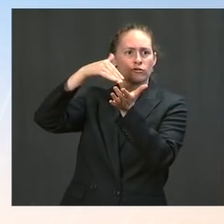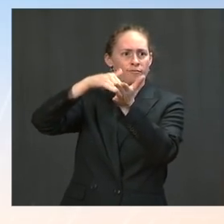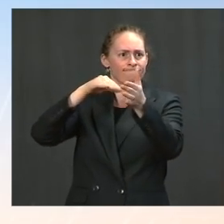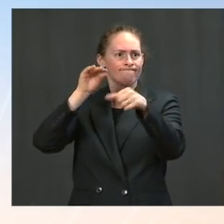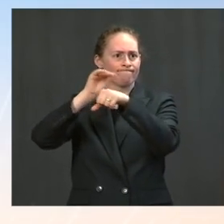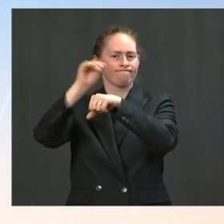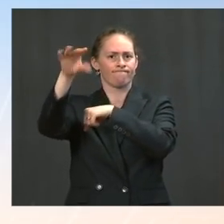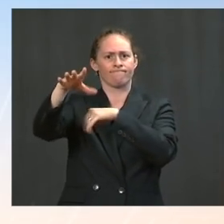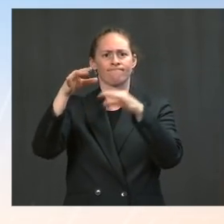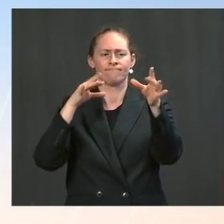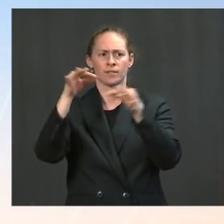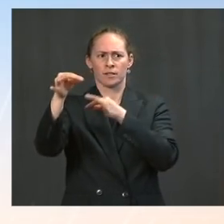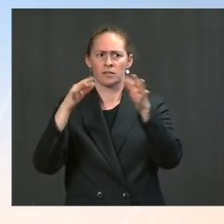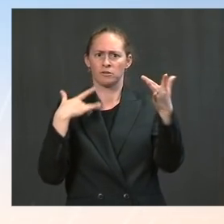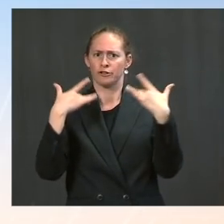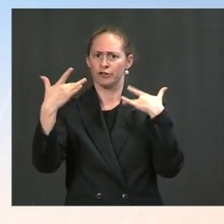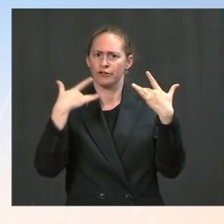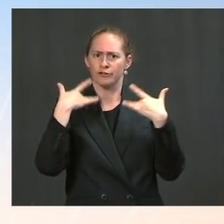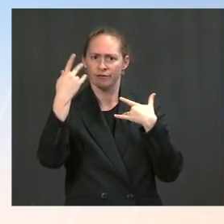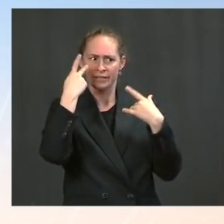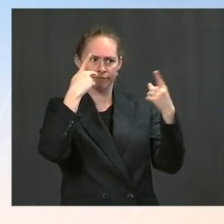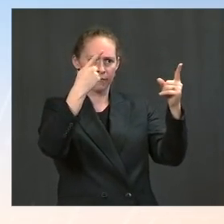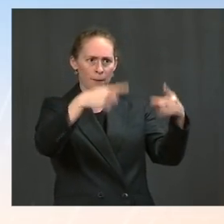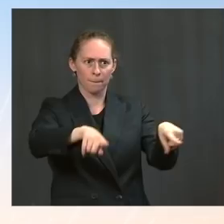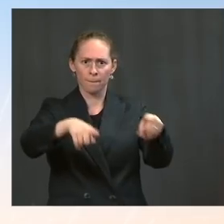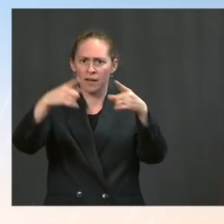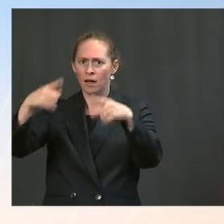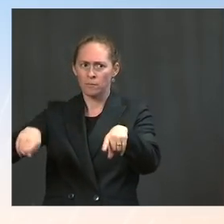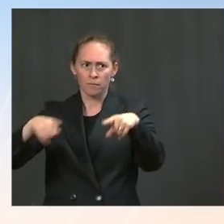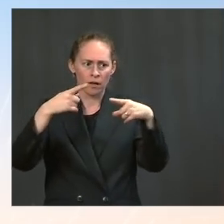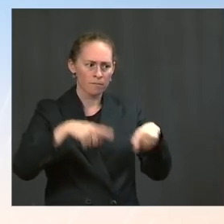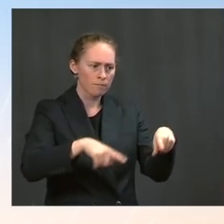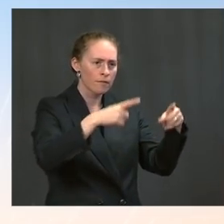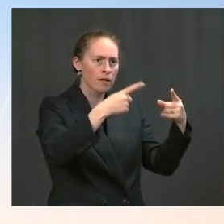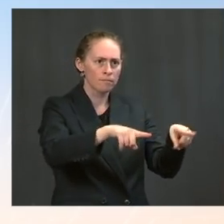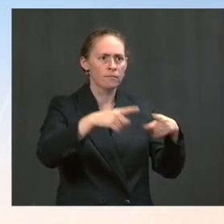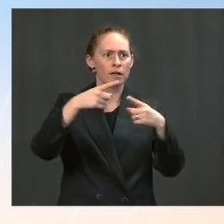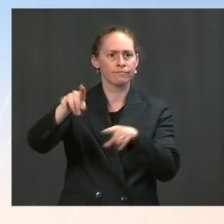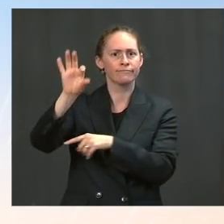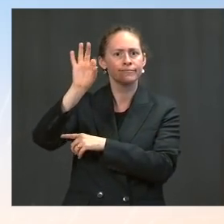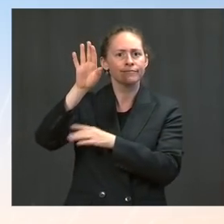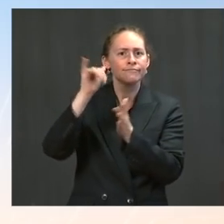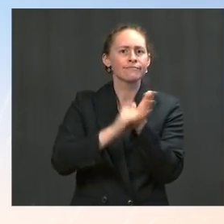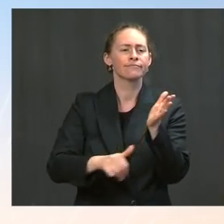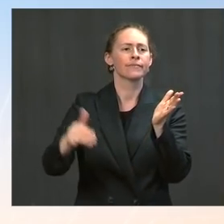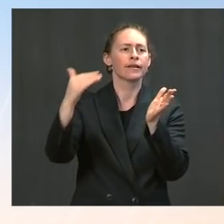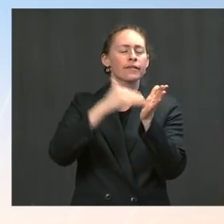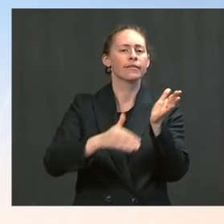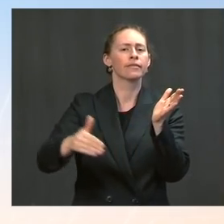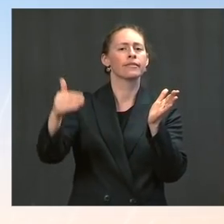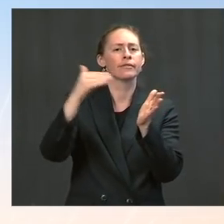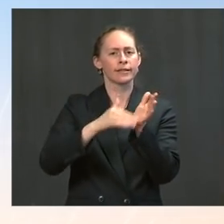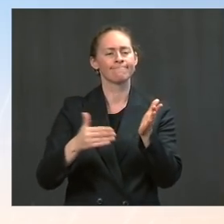you can all probably see on Facebook and other social media platforms. And so what we raise are issues like: